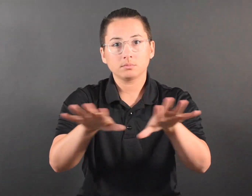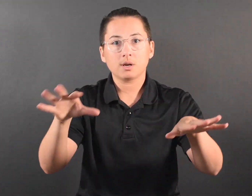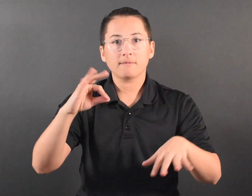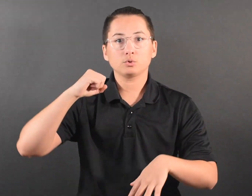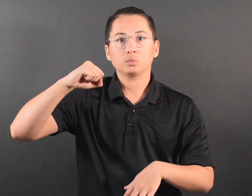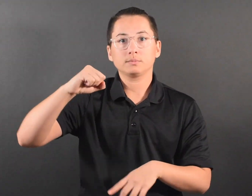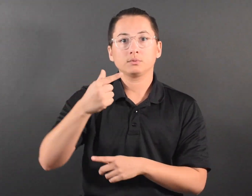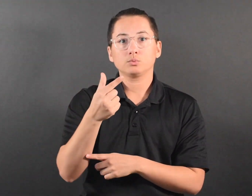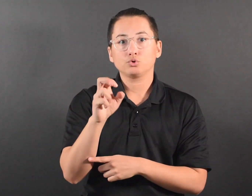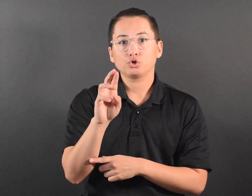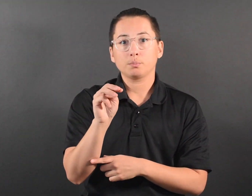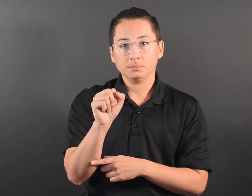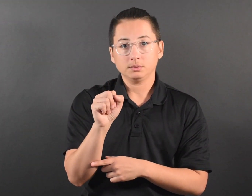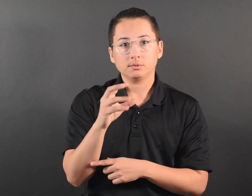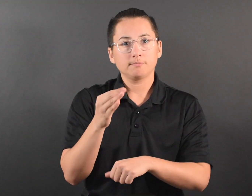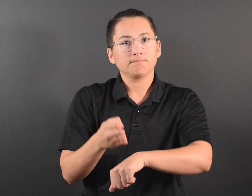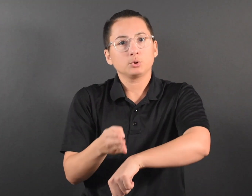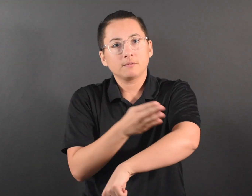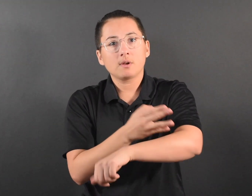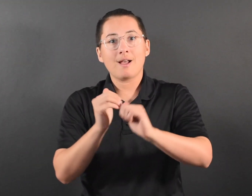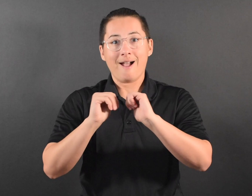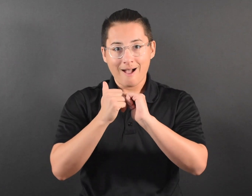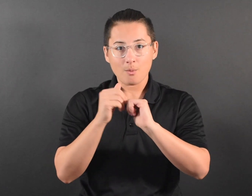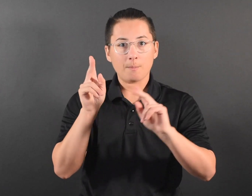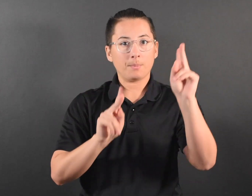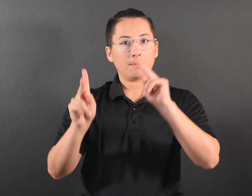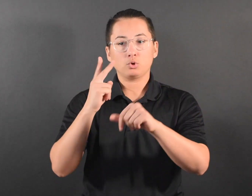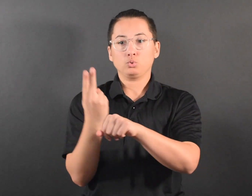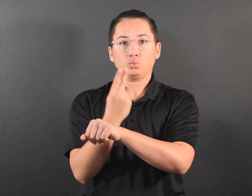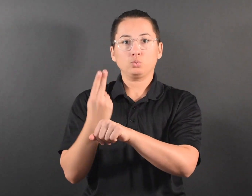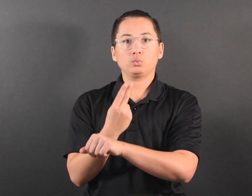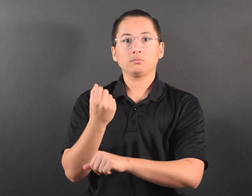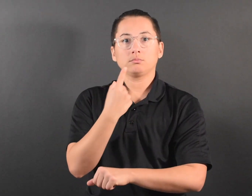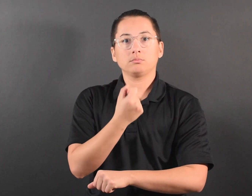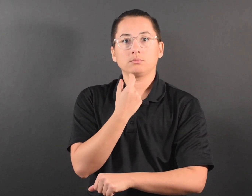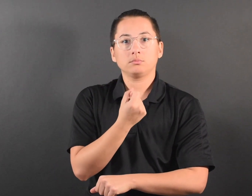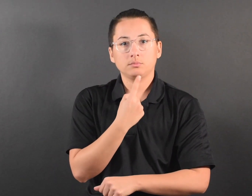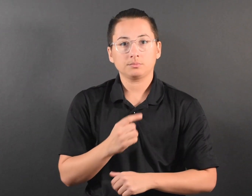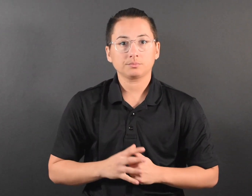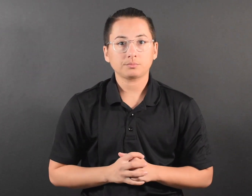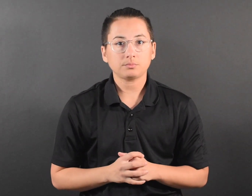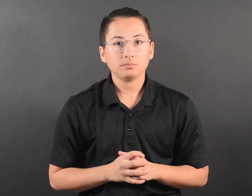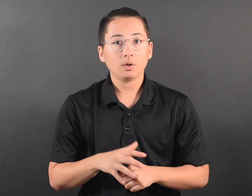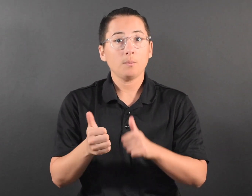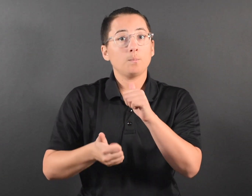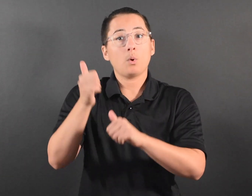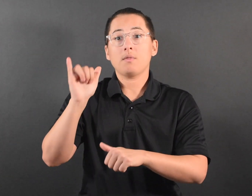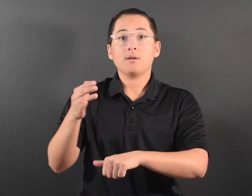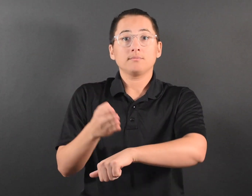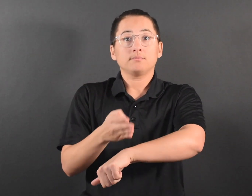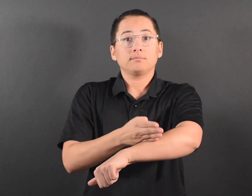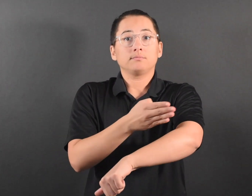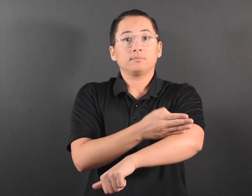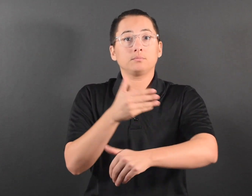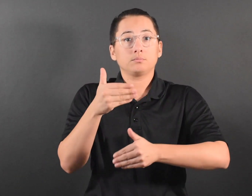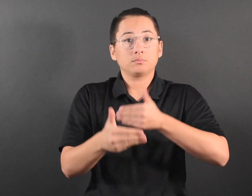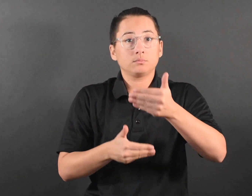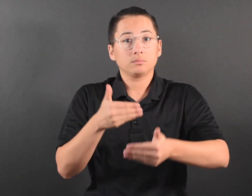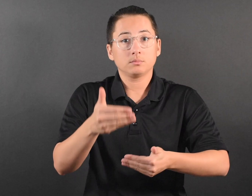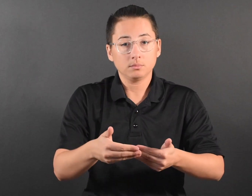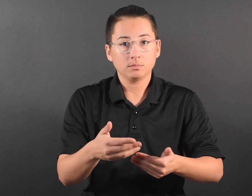germs, and improvements in the way antibiotics are used. Much of the progress in improvement of